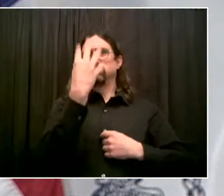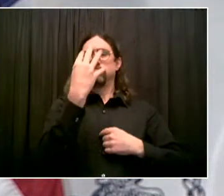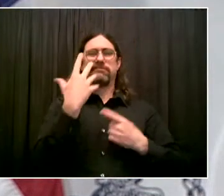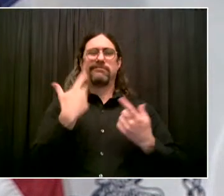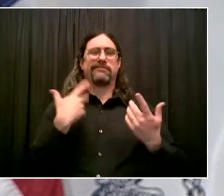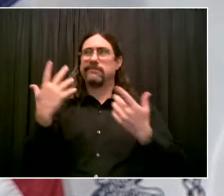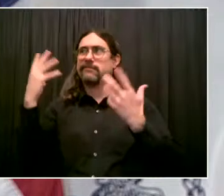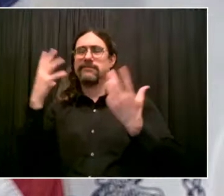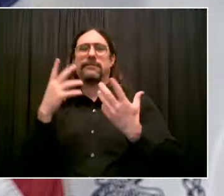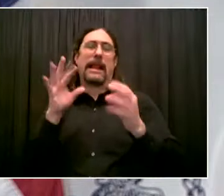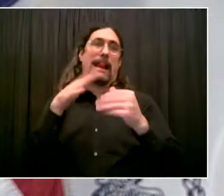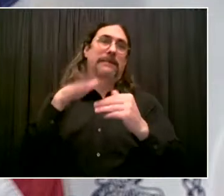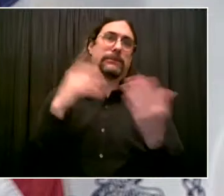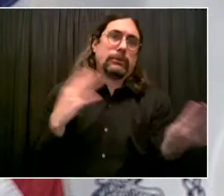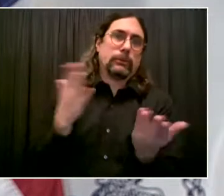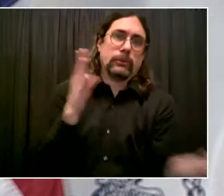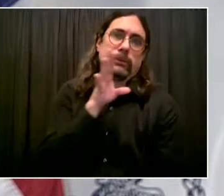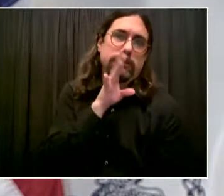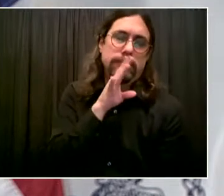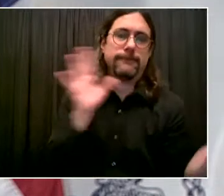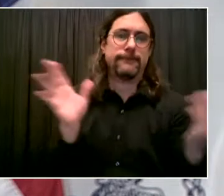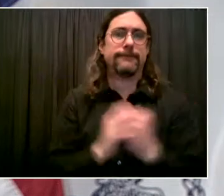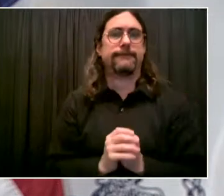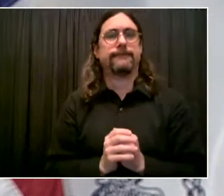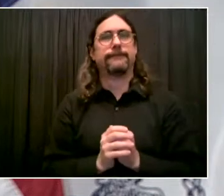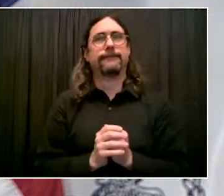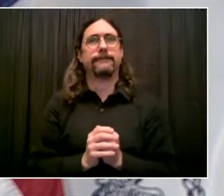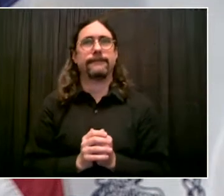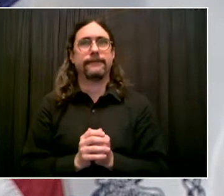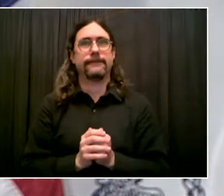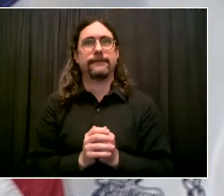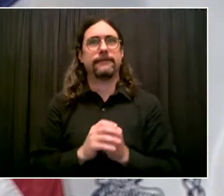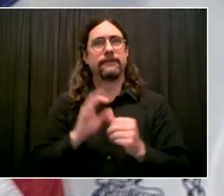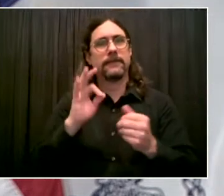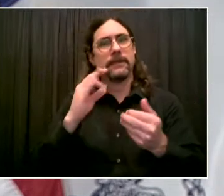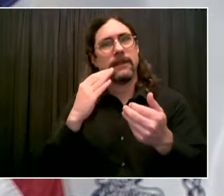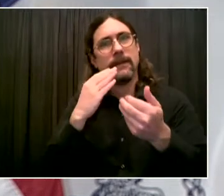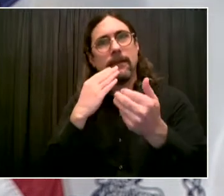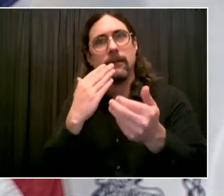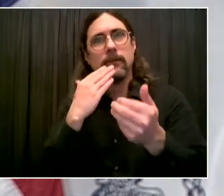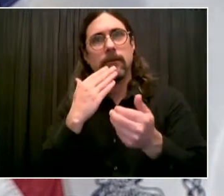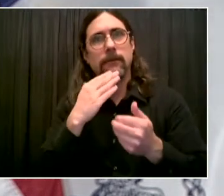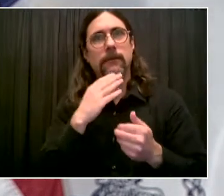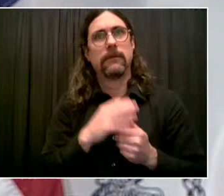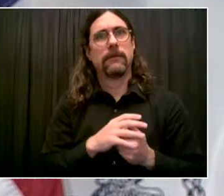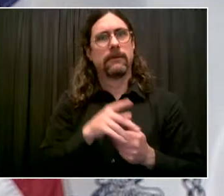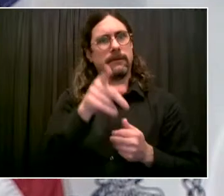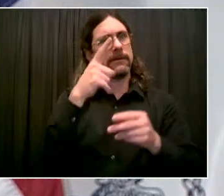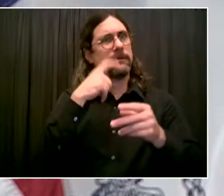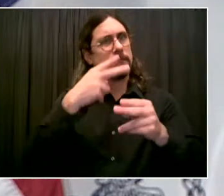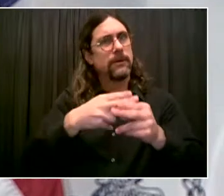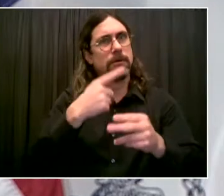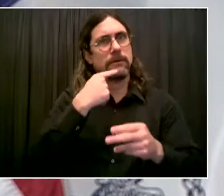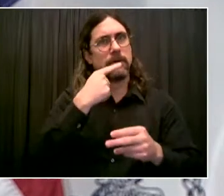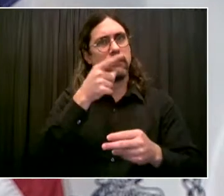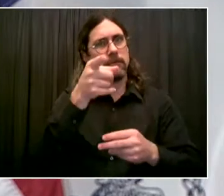CHOKSHI FIVV. E I ADMIRE YYOU ORF EVERYRYHTING